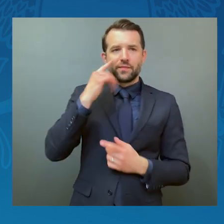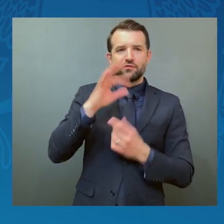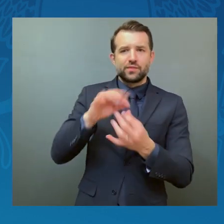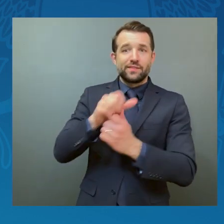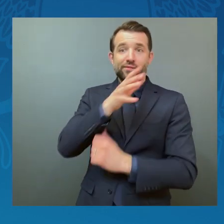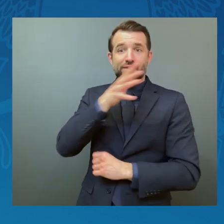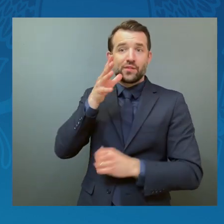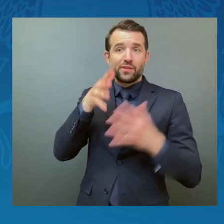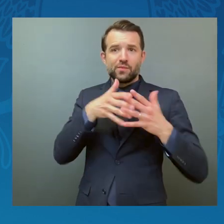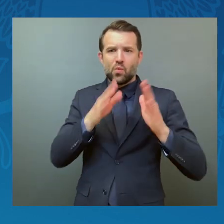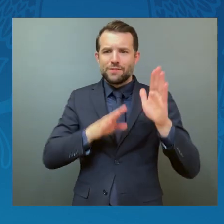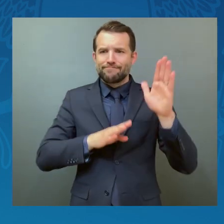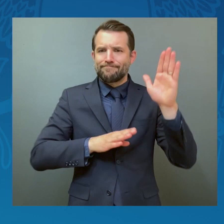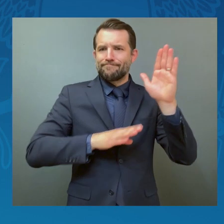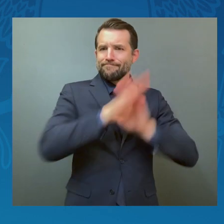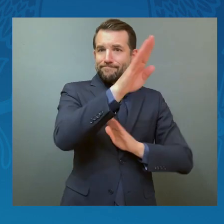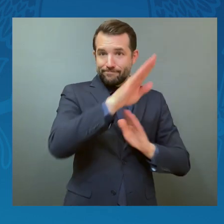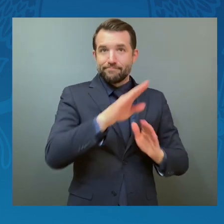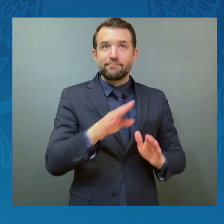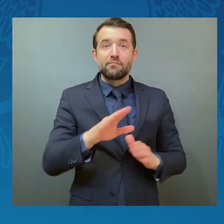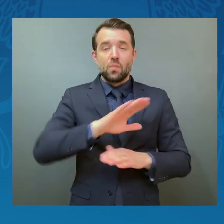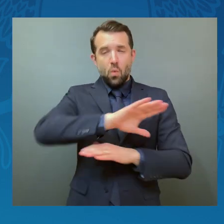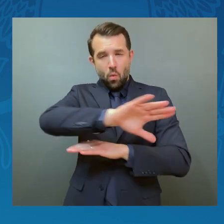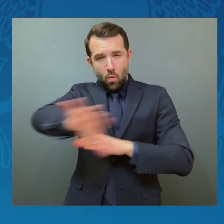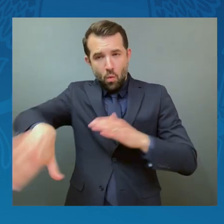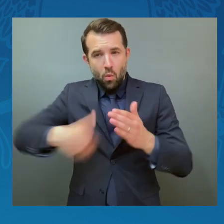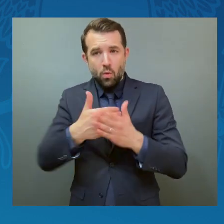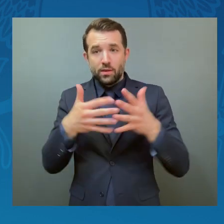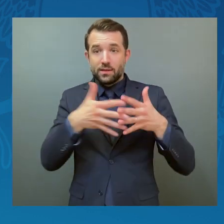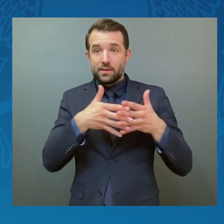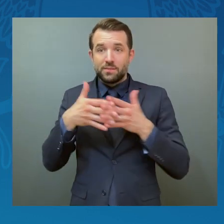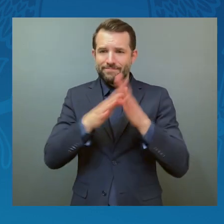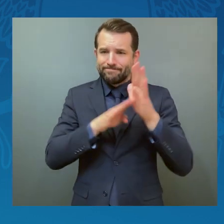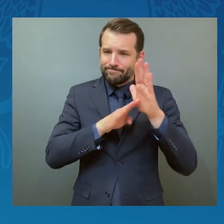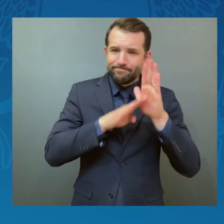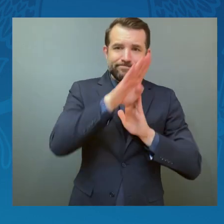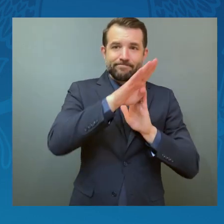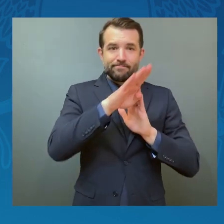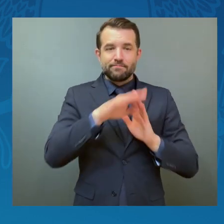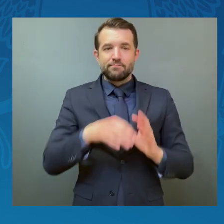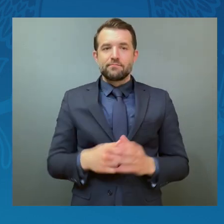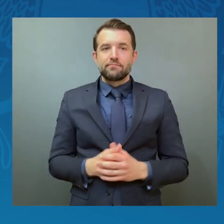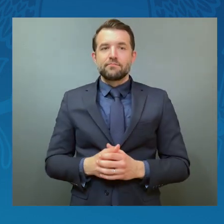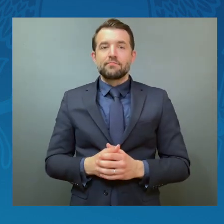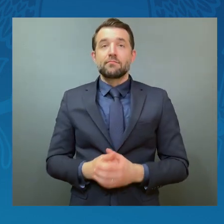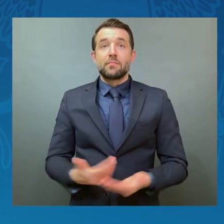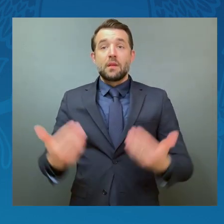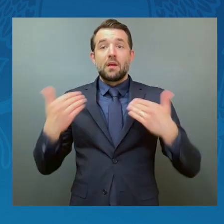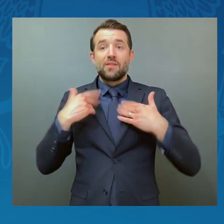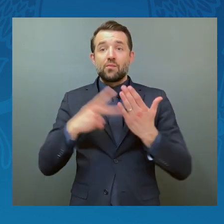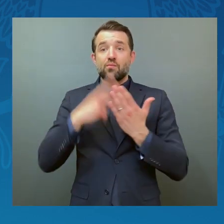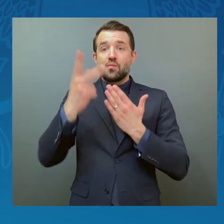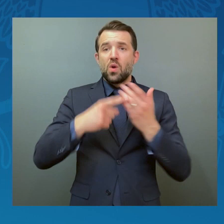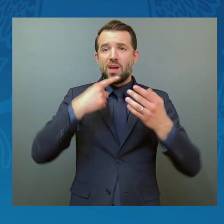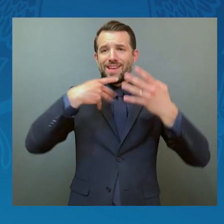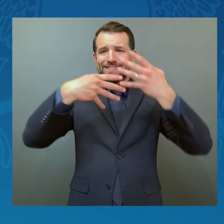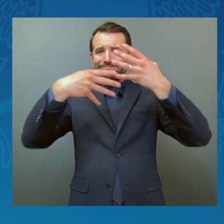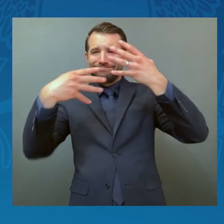USDA's rural development offers a suite of programs that provide rural communities, businesses, and individuals